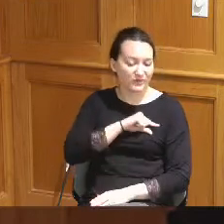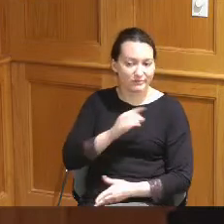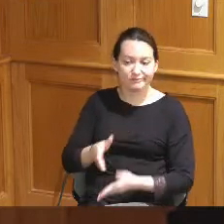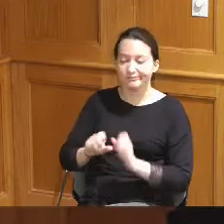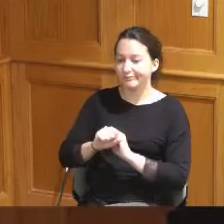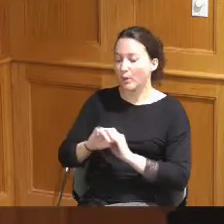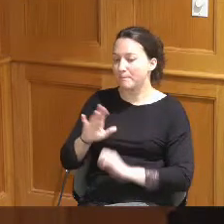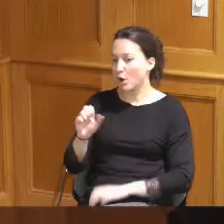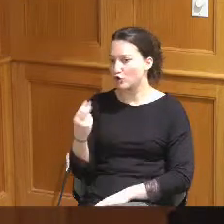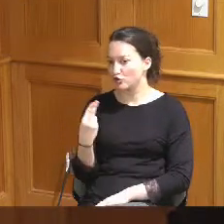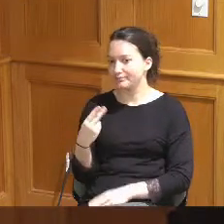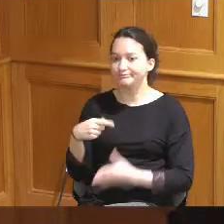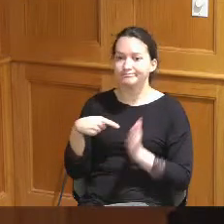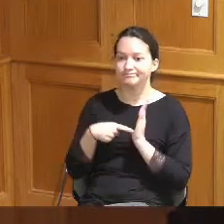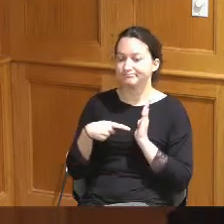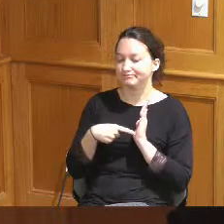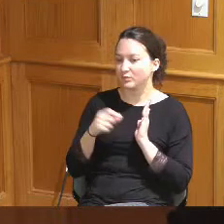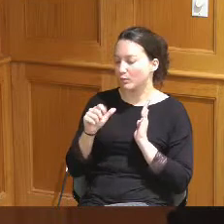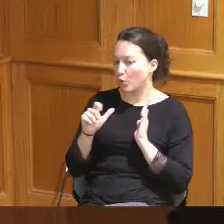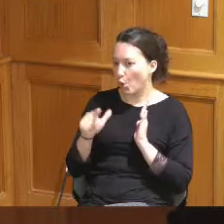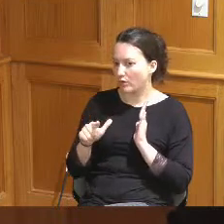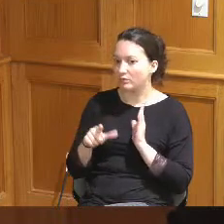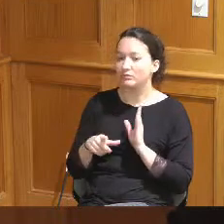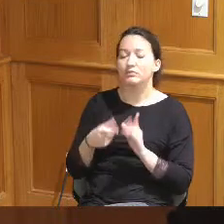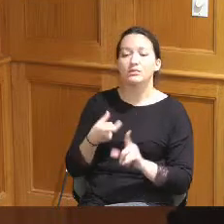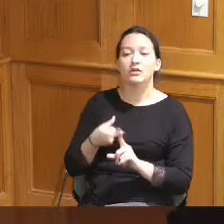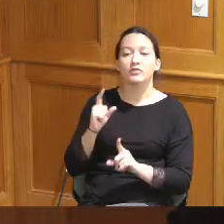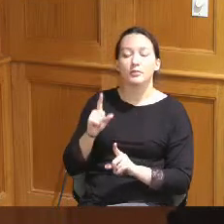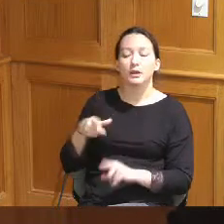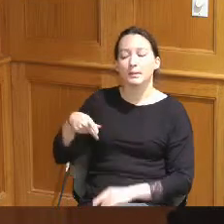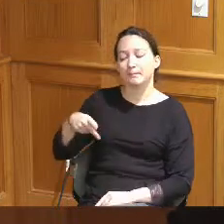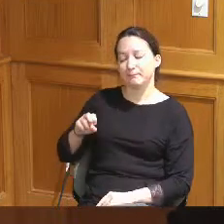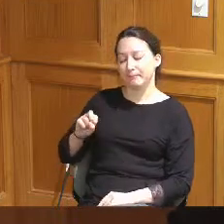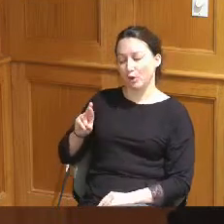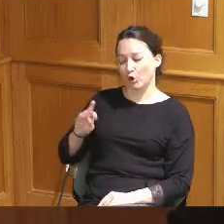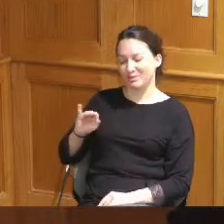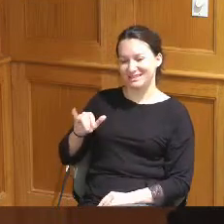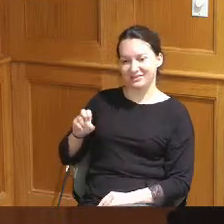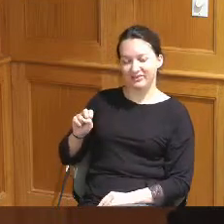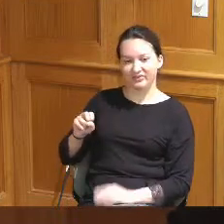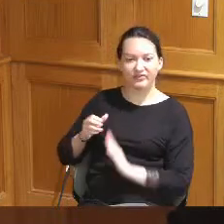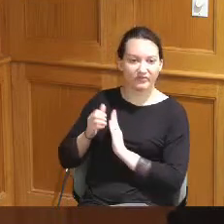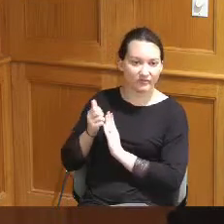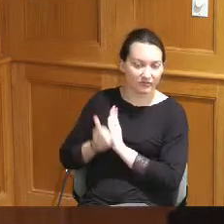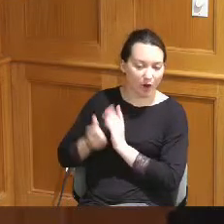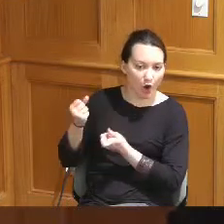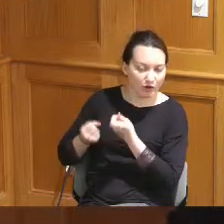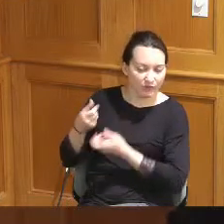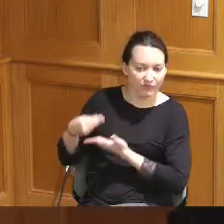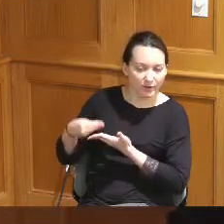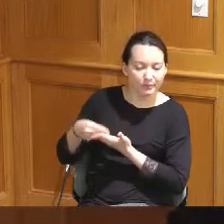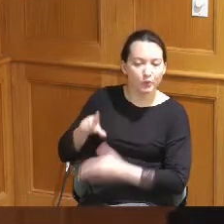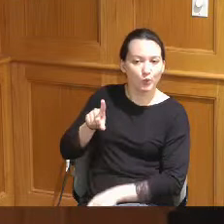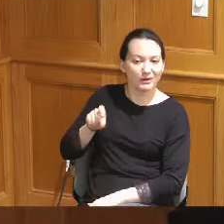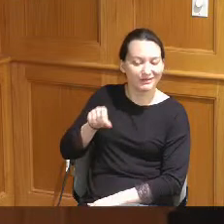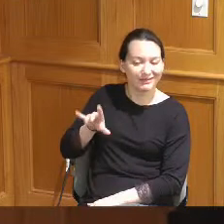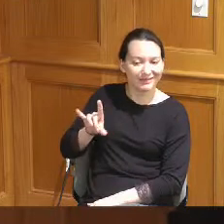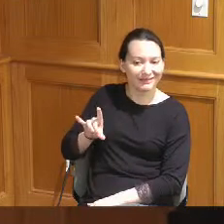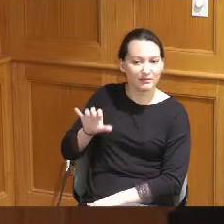again with the deadline in April which will be coming out of the permissive Auto funds for the County Engineer's Office in the amount of 189 350 dollars